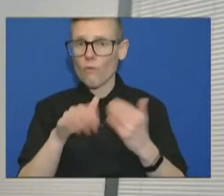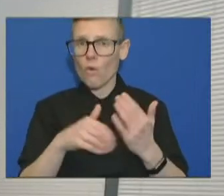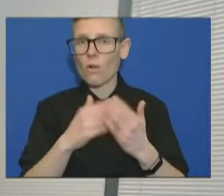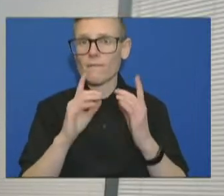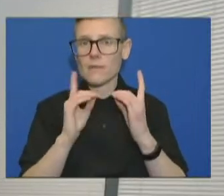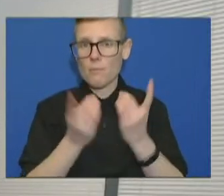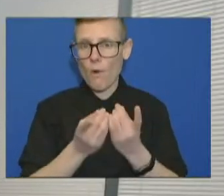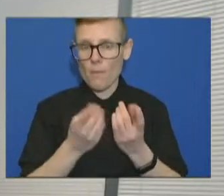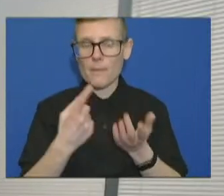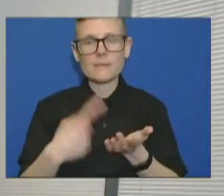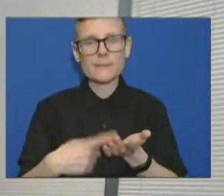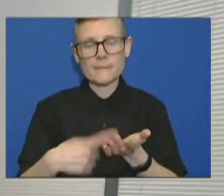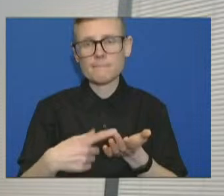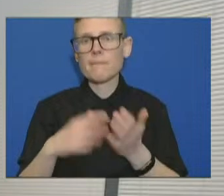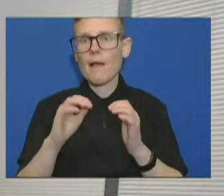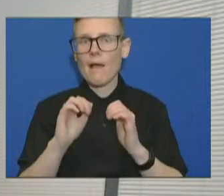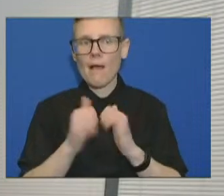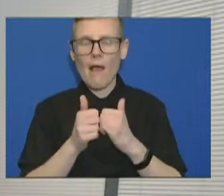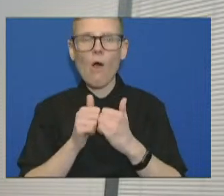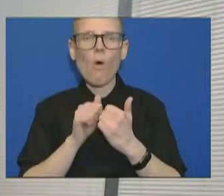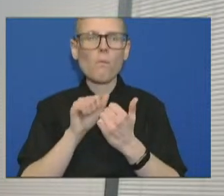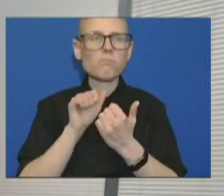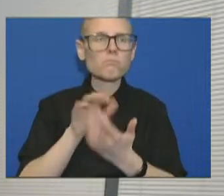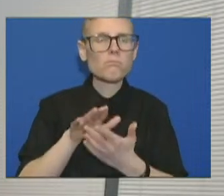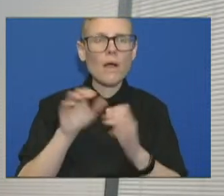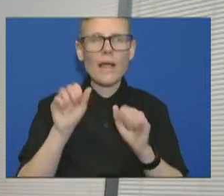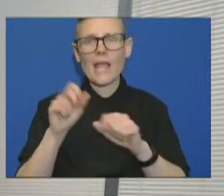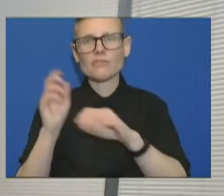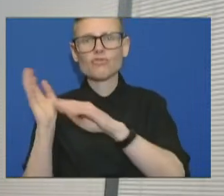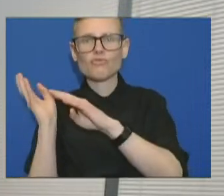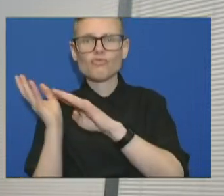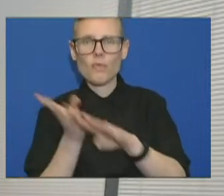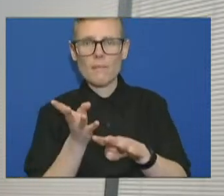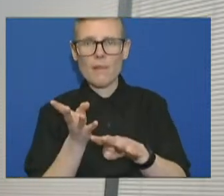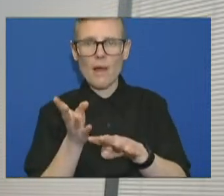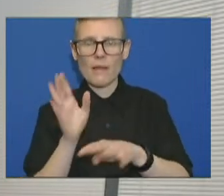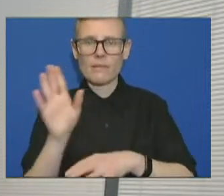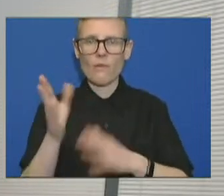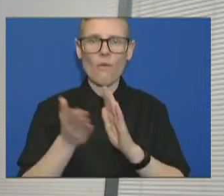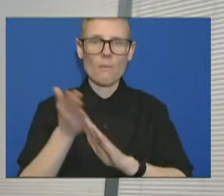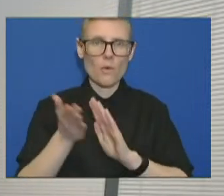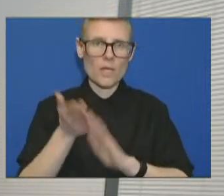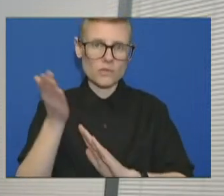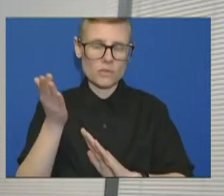perspective. We talked to the leadership of every department